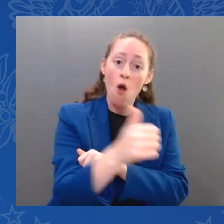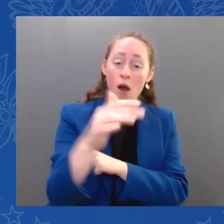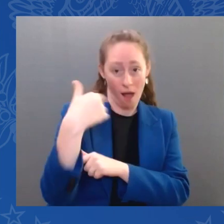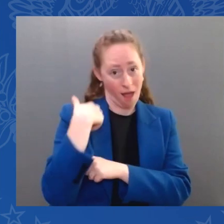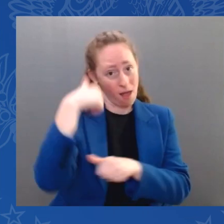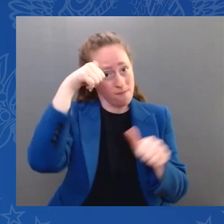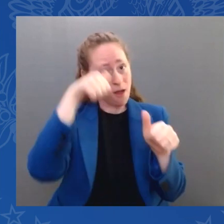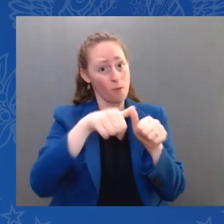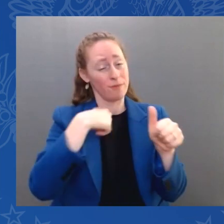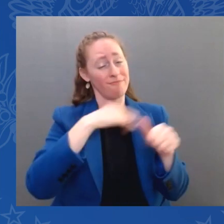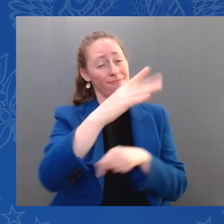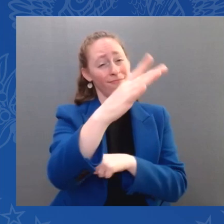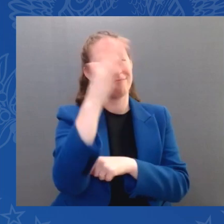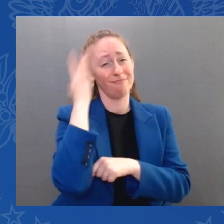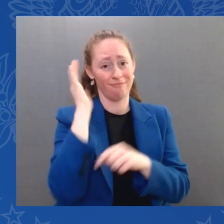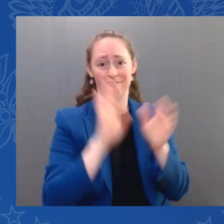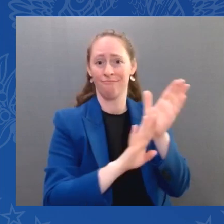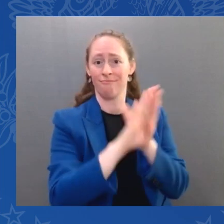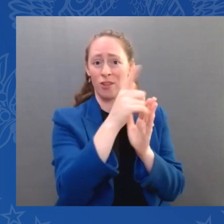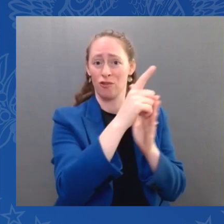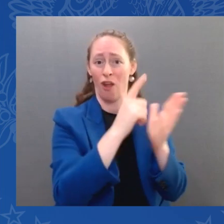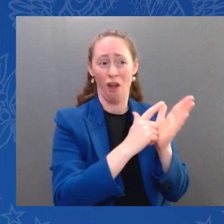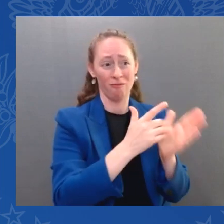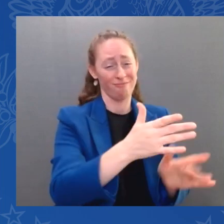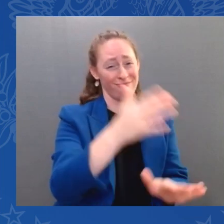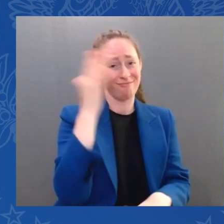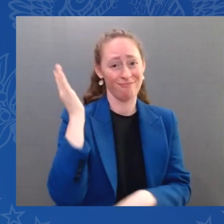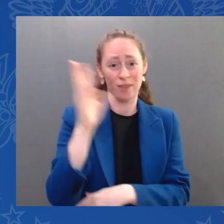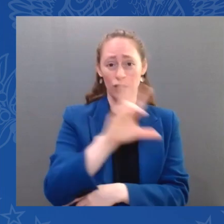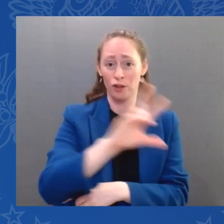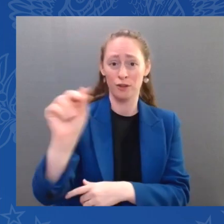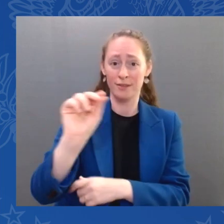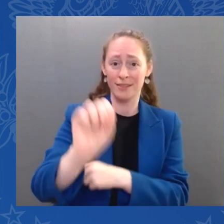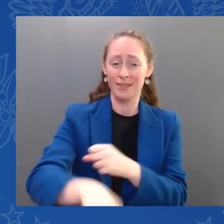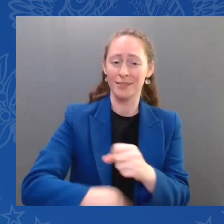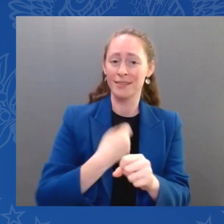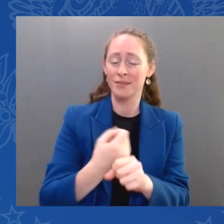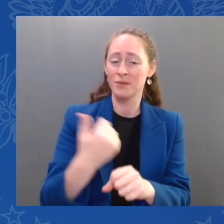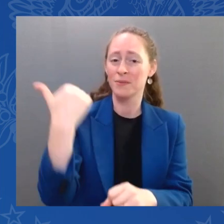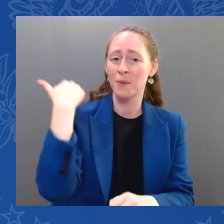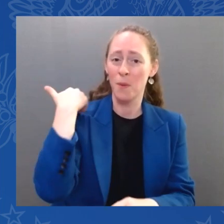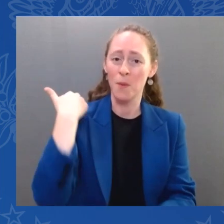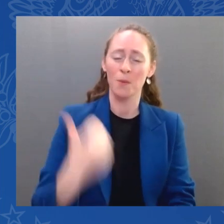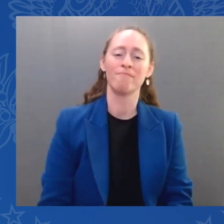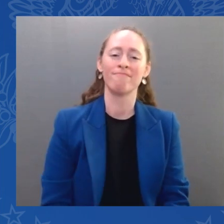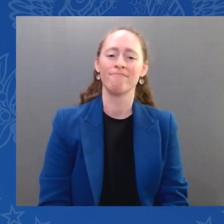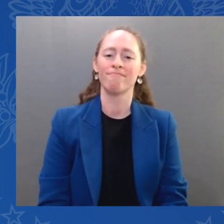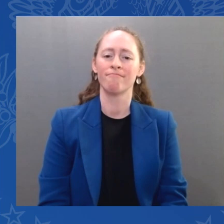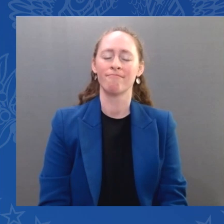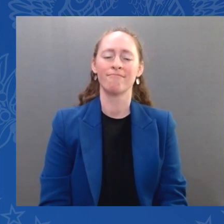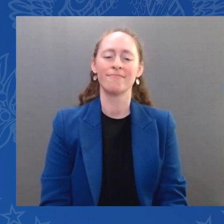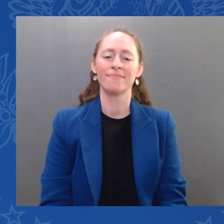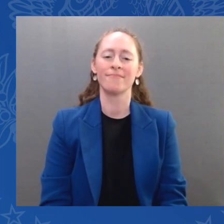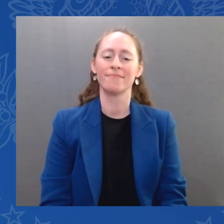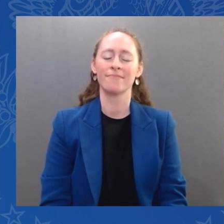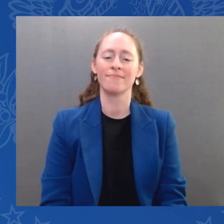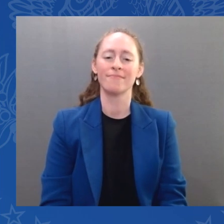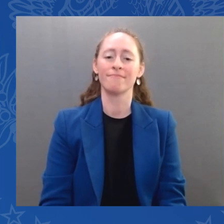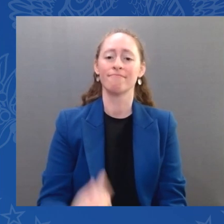That's how long ago it was. And as I look out in this crowd, I see so many advocates and families, many of whom have become friends,